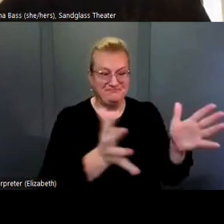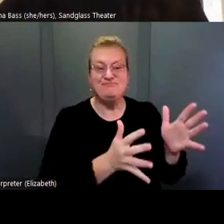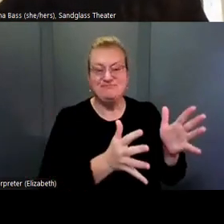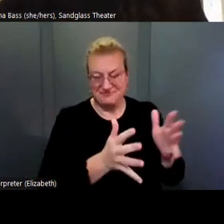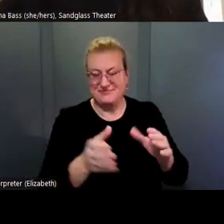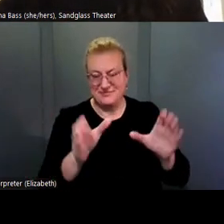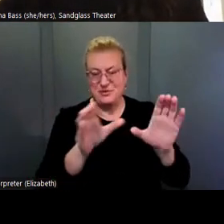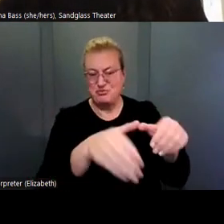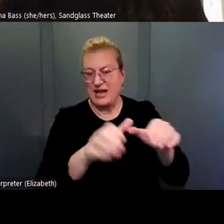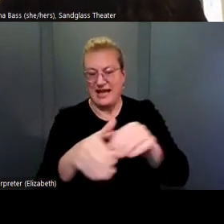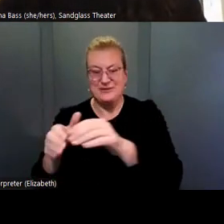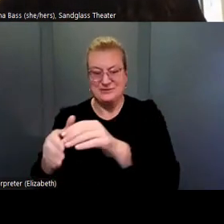and give you a chance to chat.